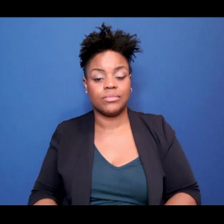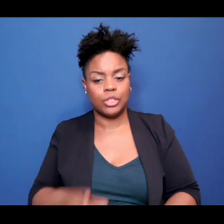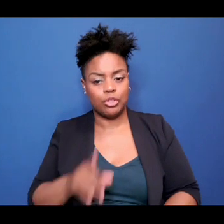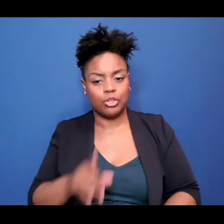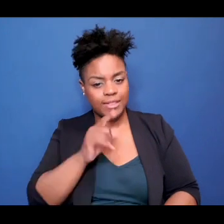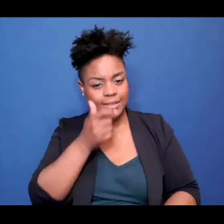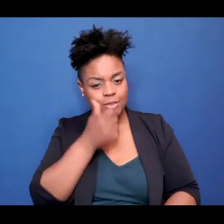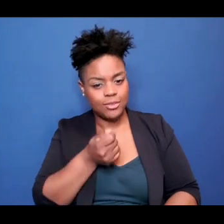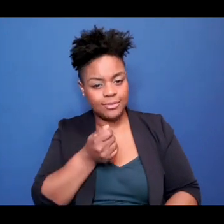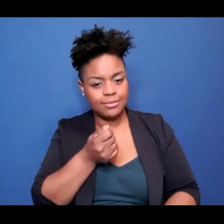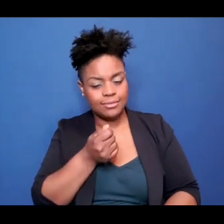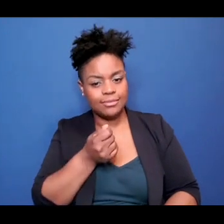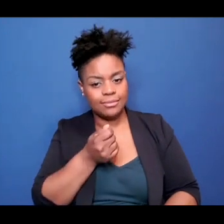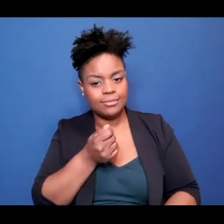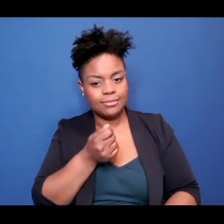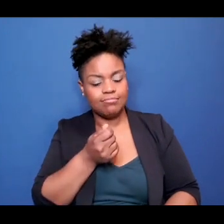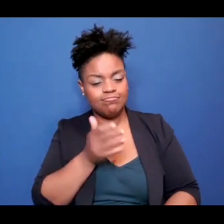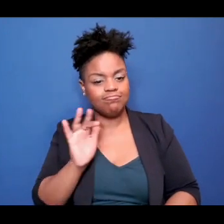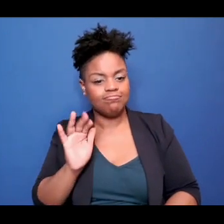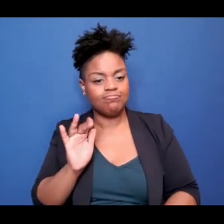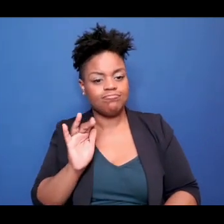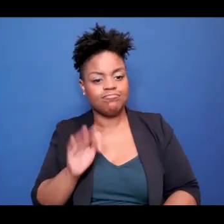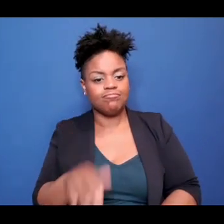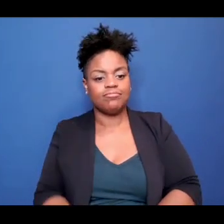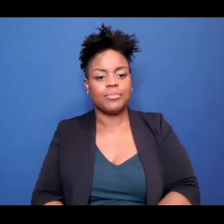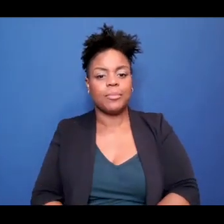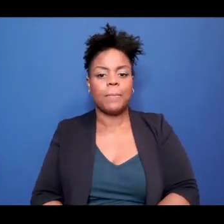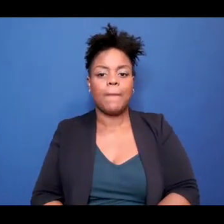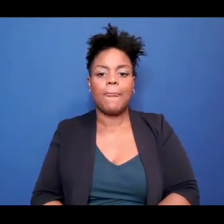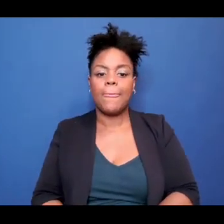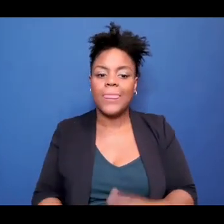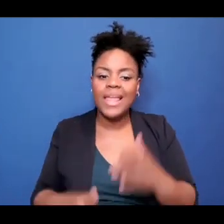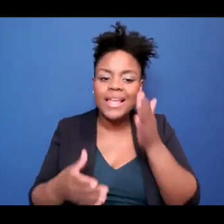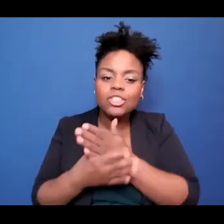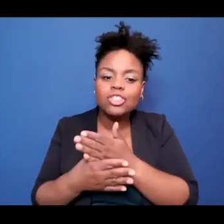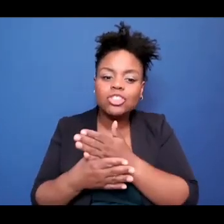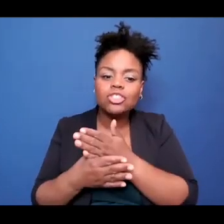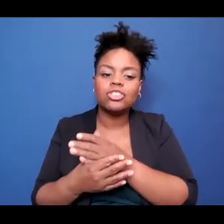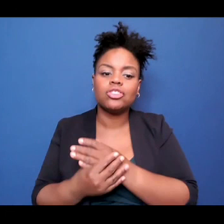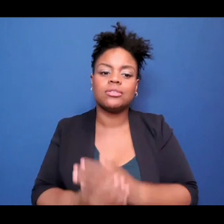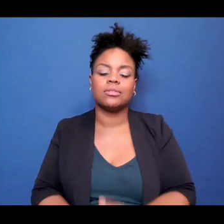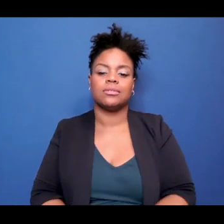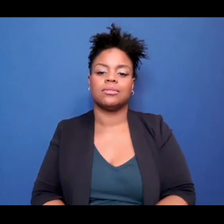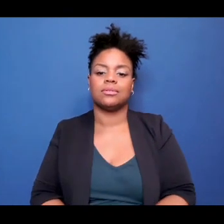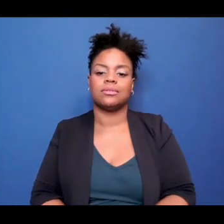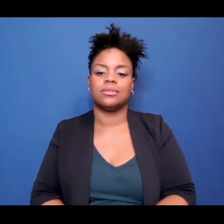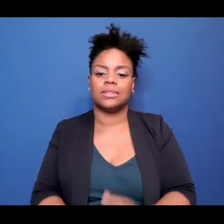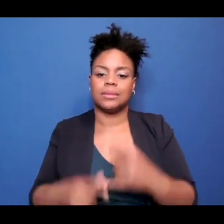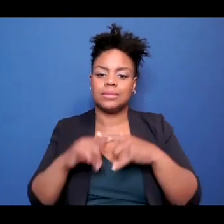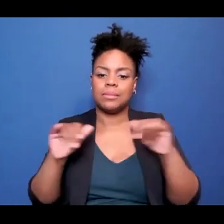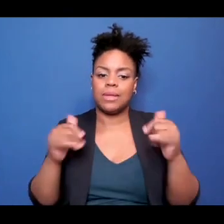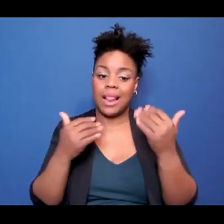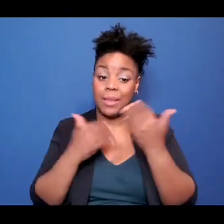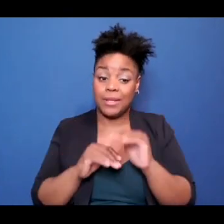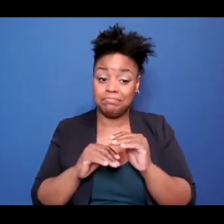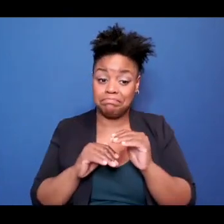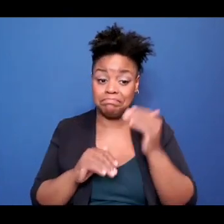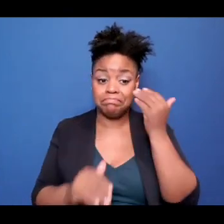THE ONE HAND IT WAS A REALLY INTERESTING KIND OF INTERVENTION , BUT ON THE OTHER,